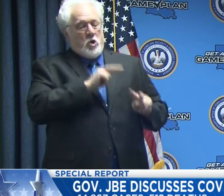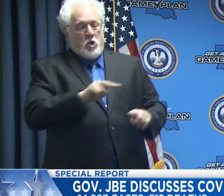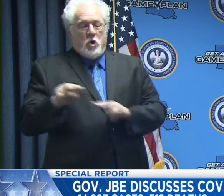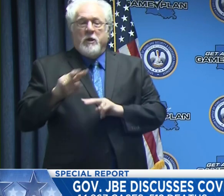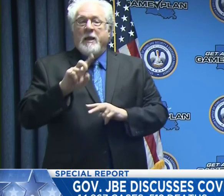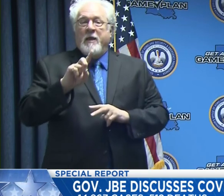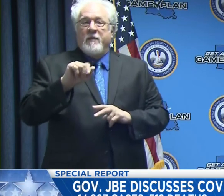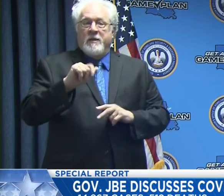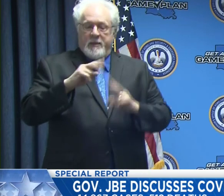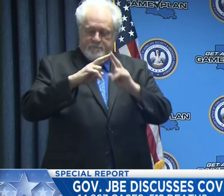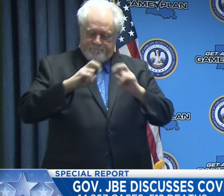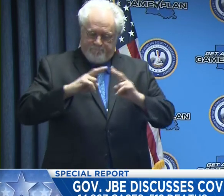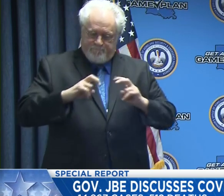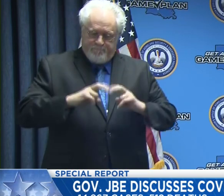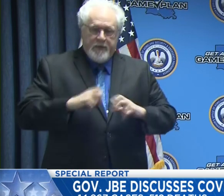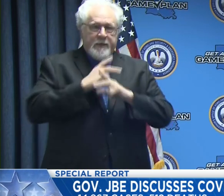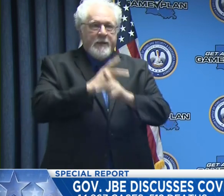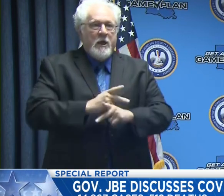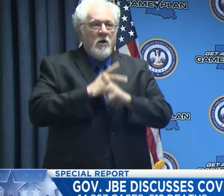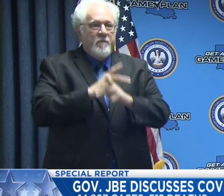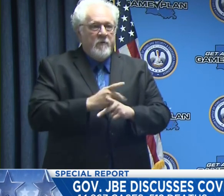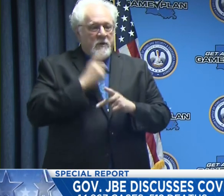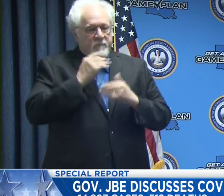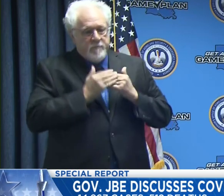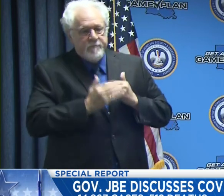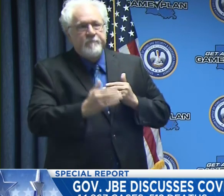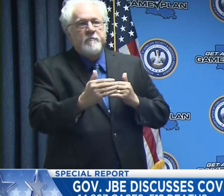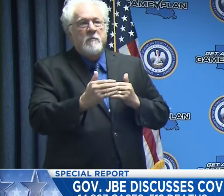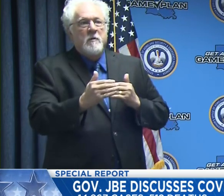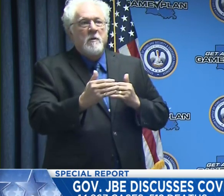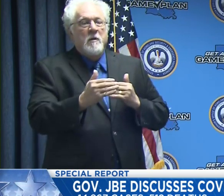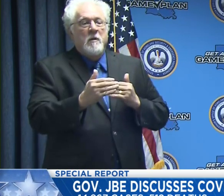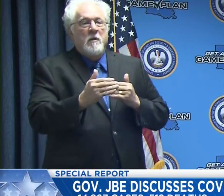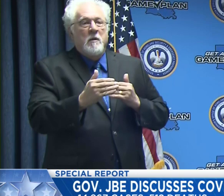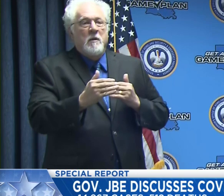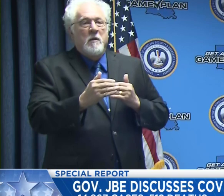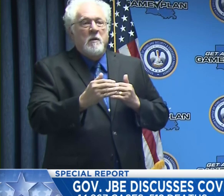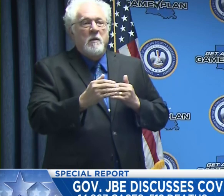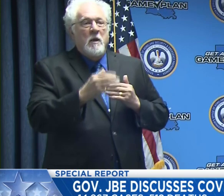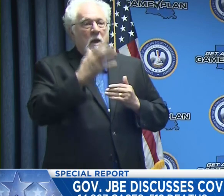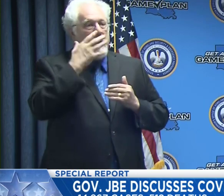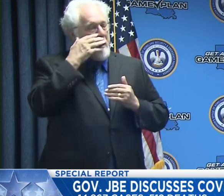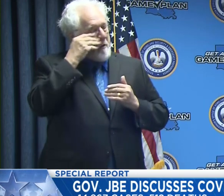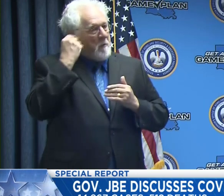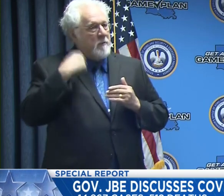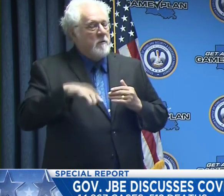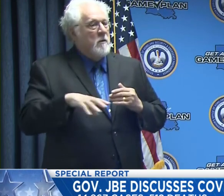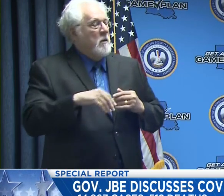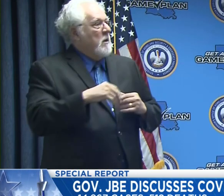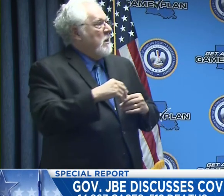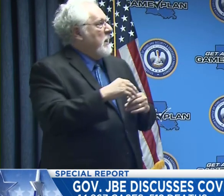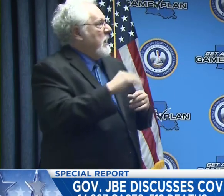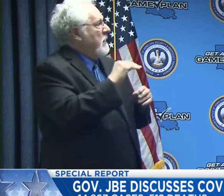LIKE THINGS MIGHT BE MOVING INTO MORE POSITIVE DIRECTION.